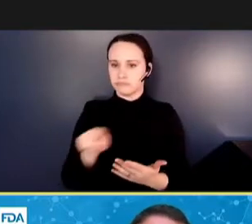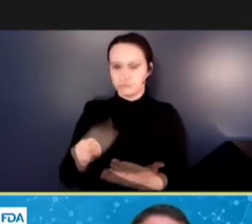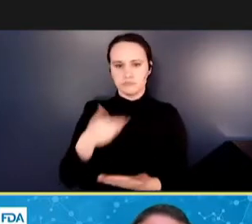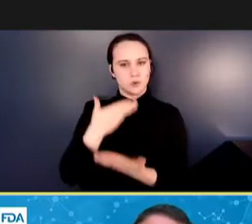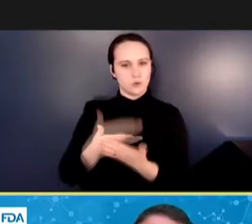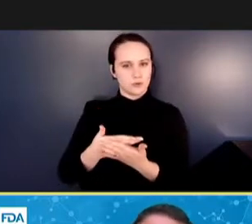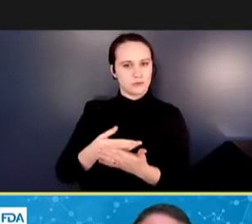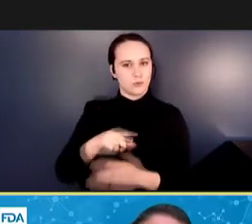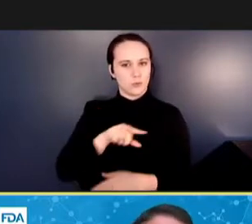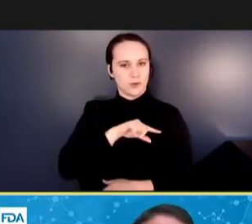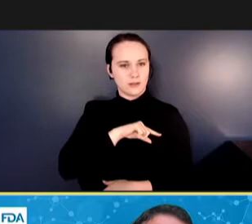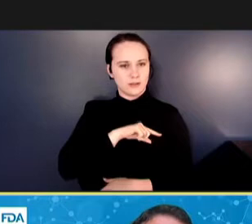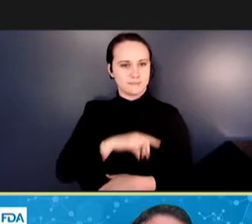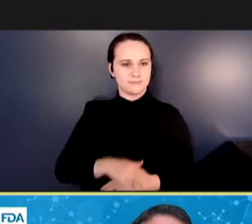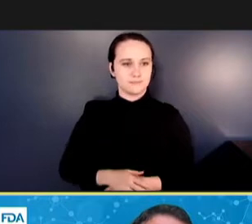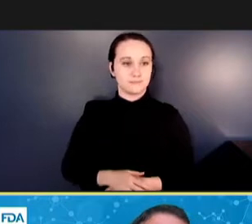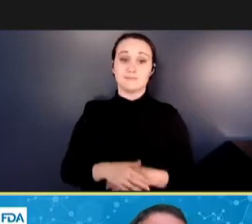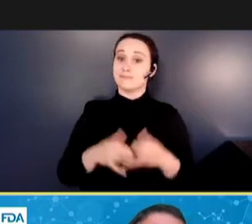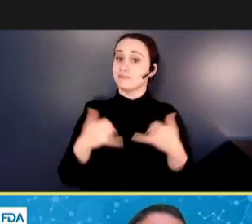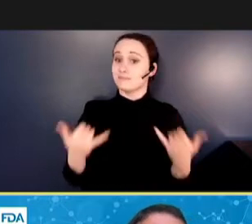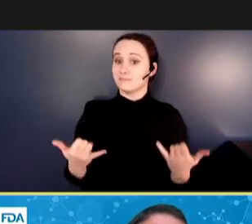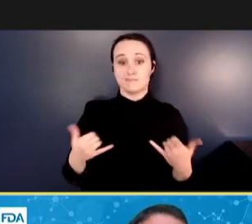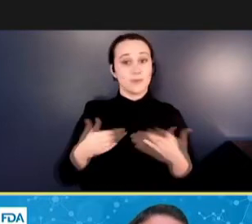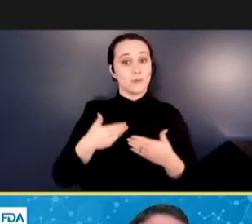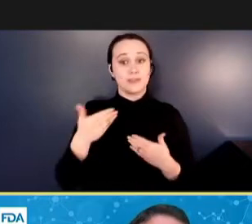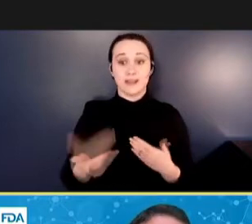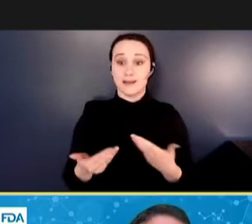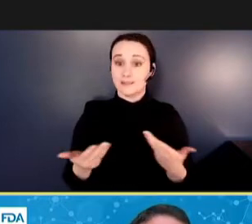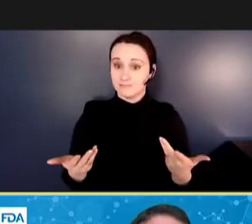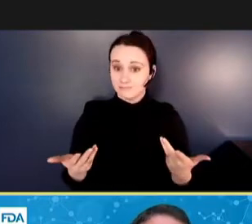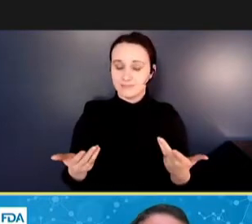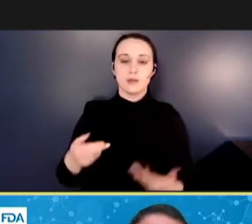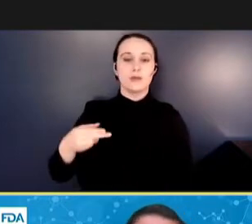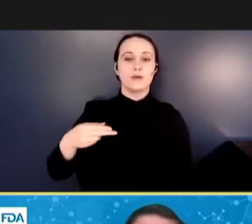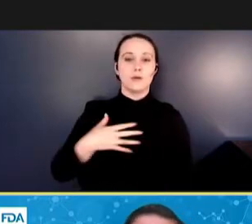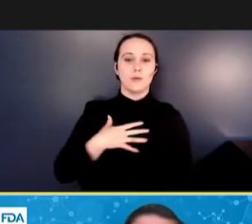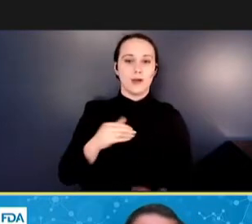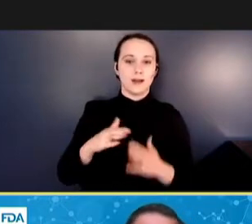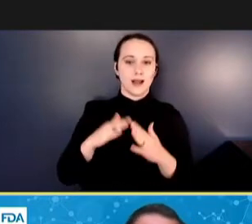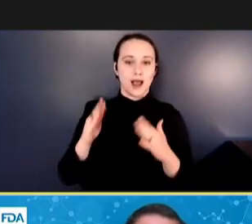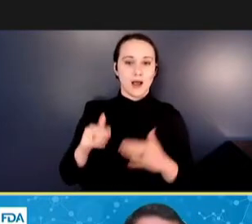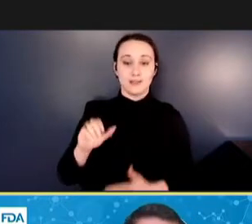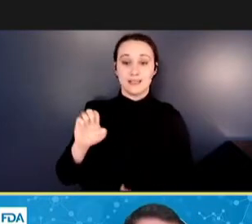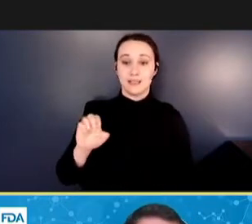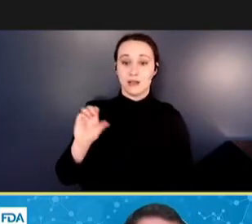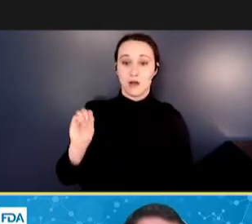So, what's next? The White House Executive Order establishes a government-wide effort